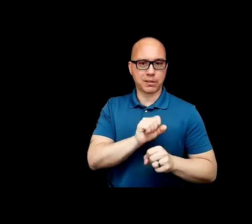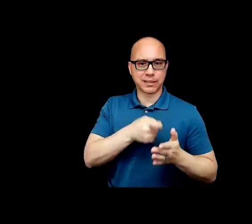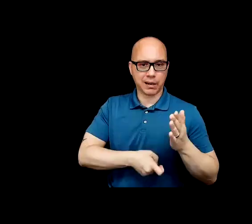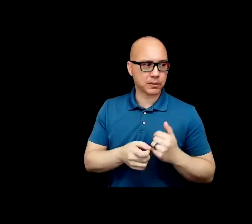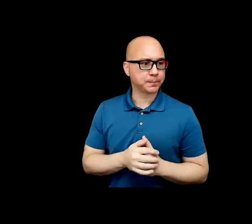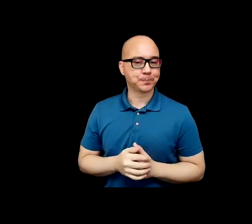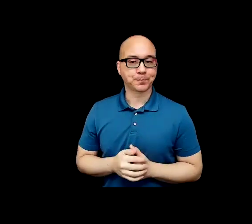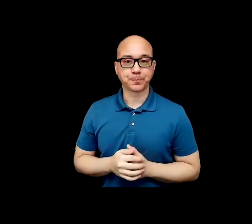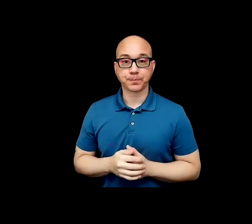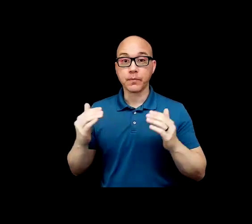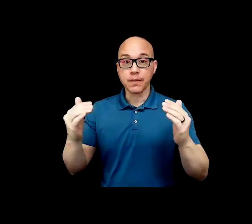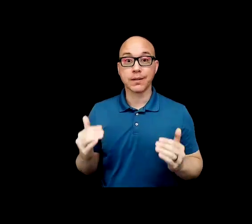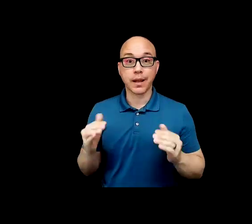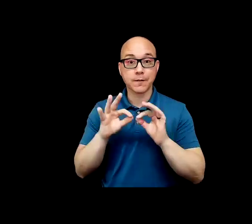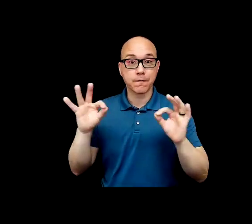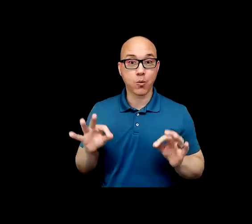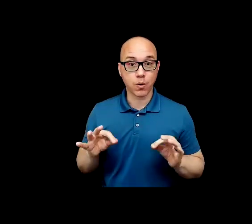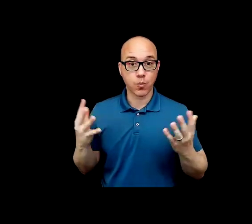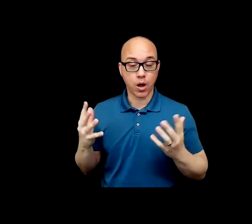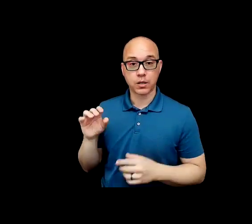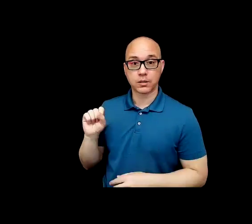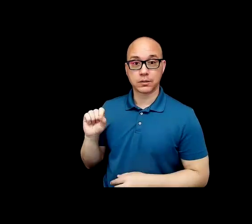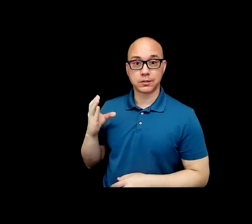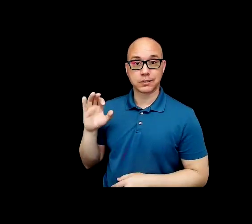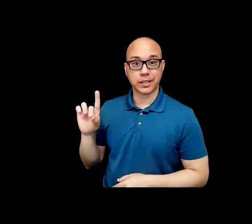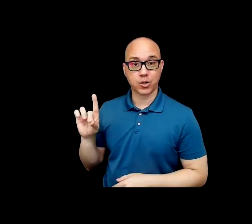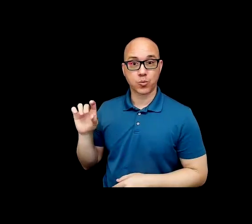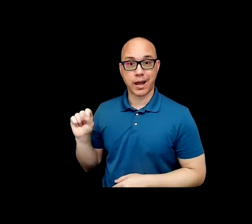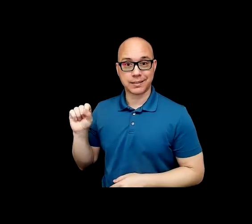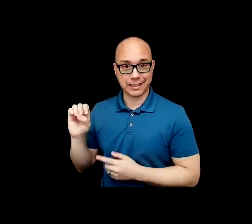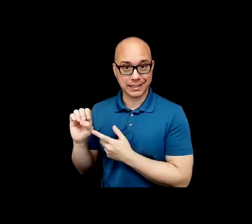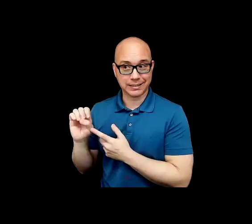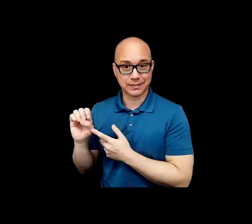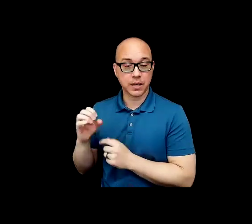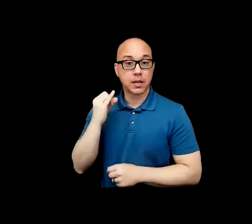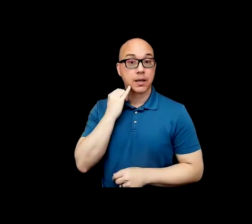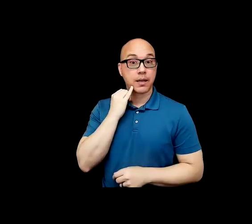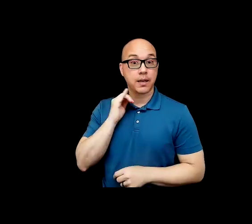The next form is the Schedule SE. If the business profit is $400 or more,